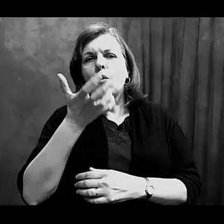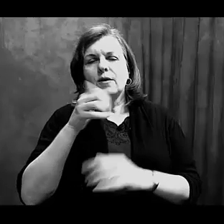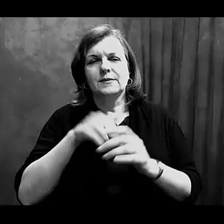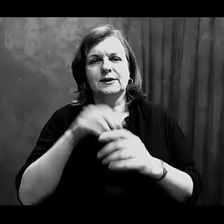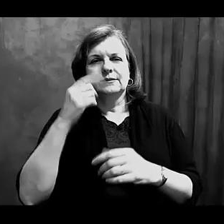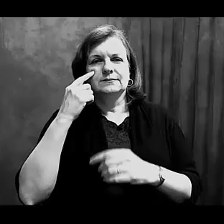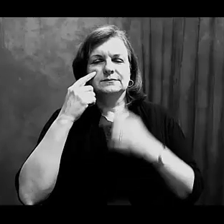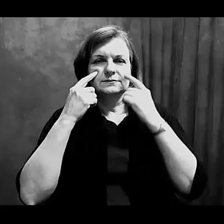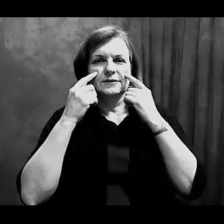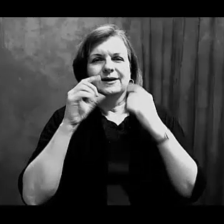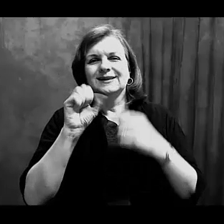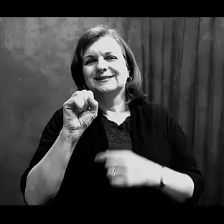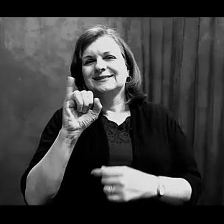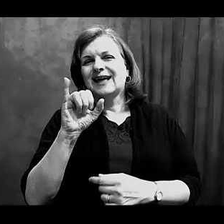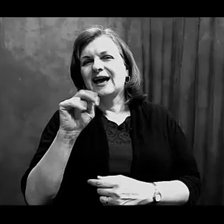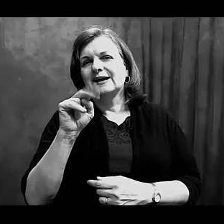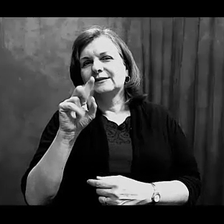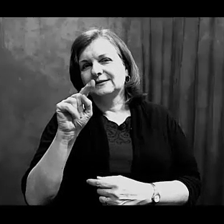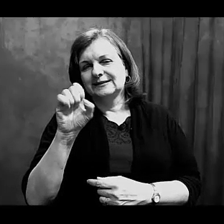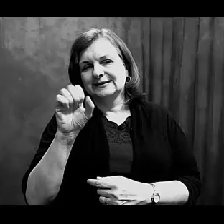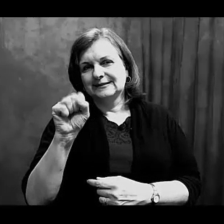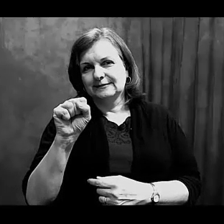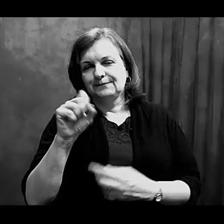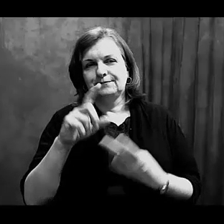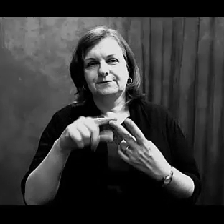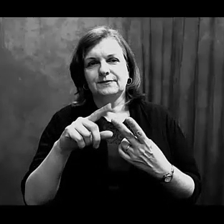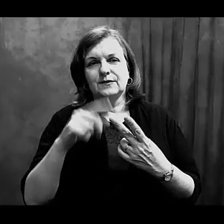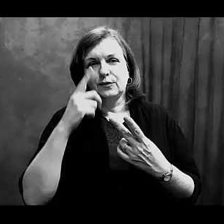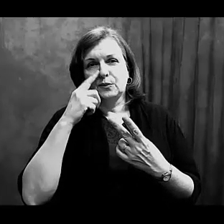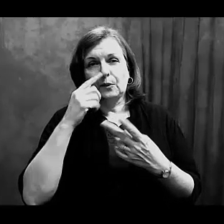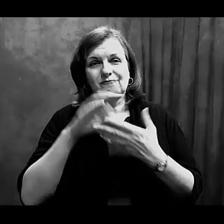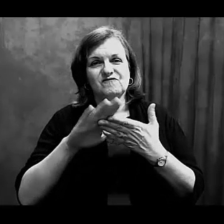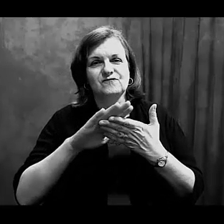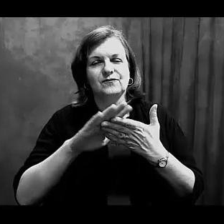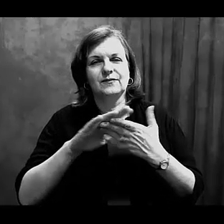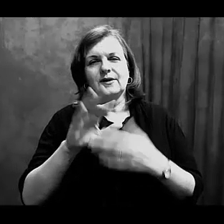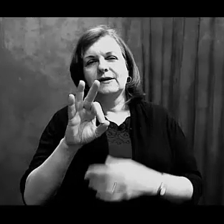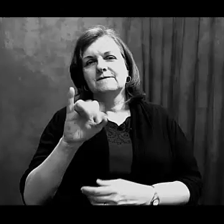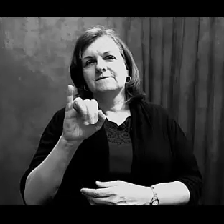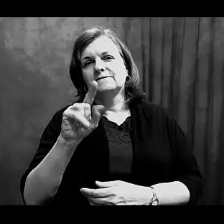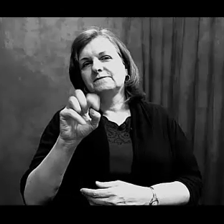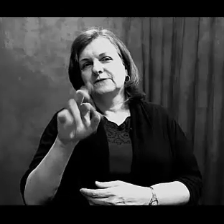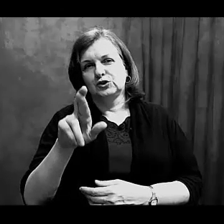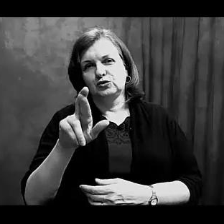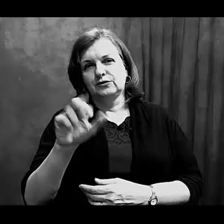at we look at filtering the air